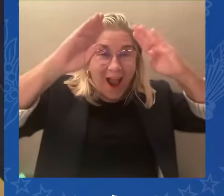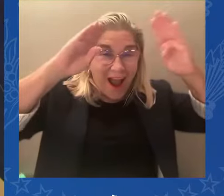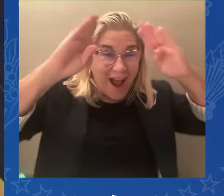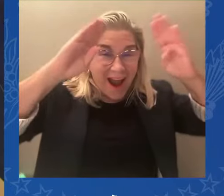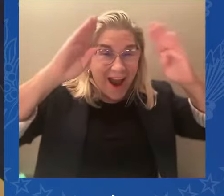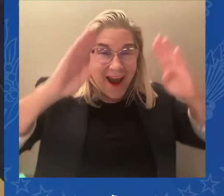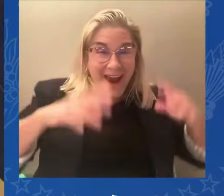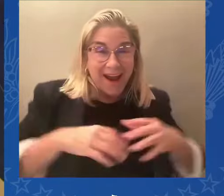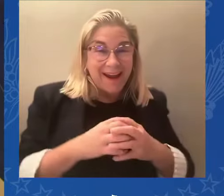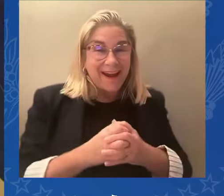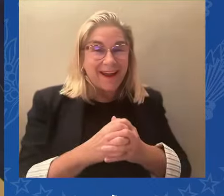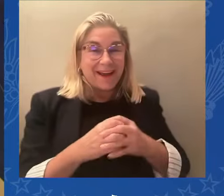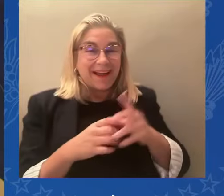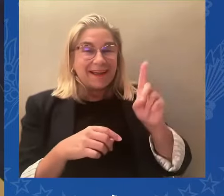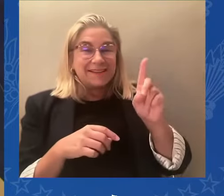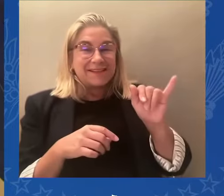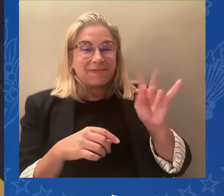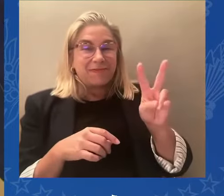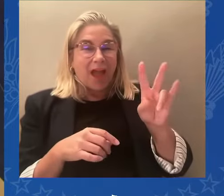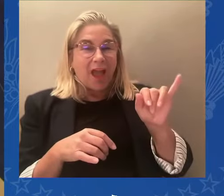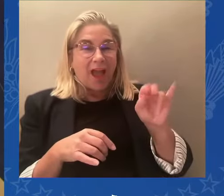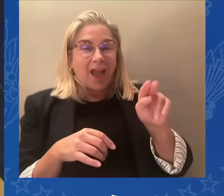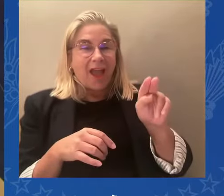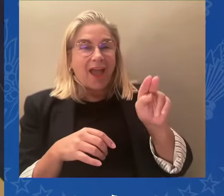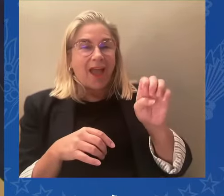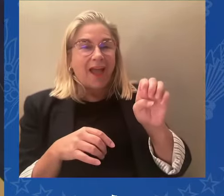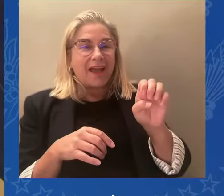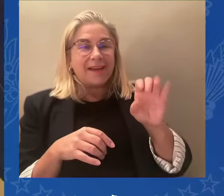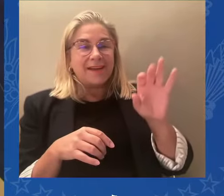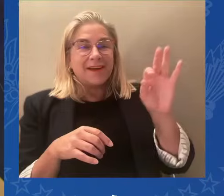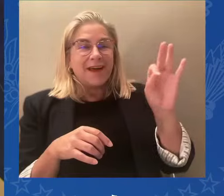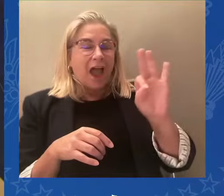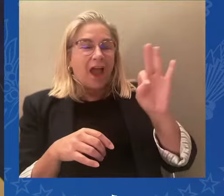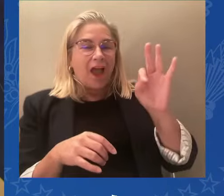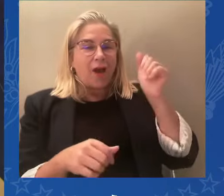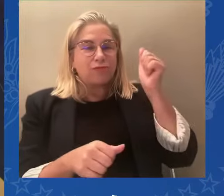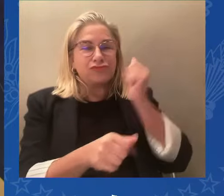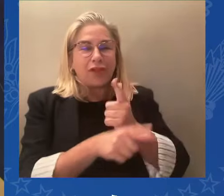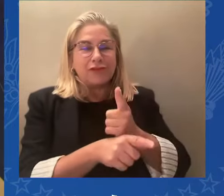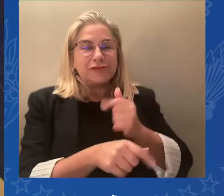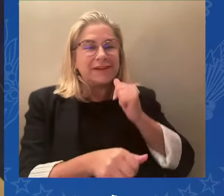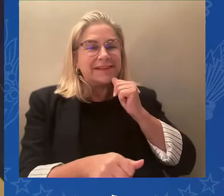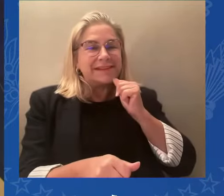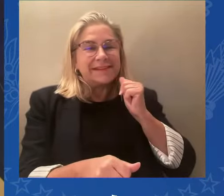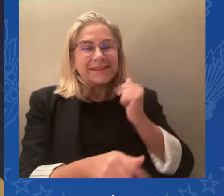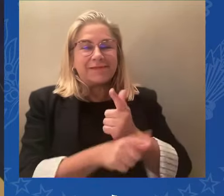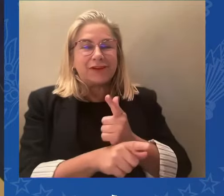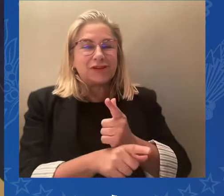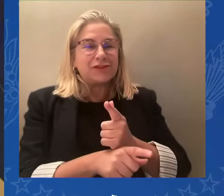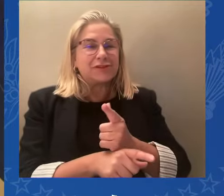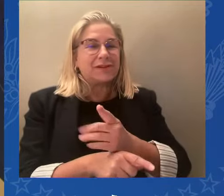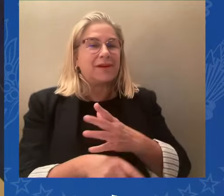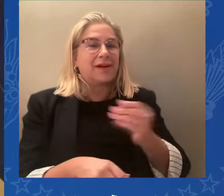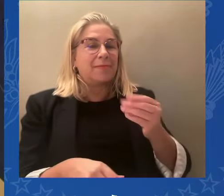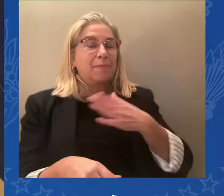and my sorors --